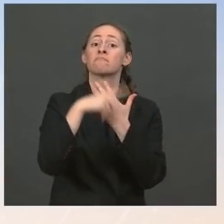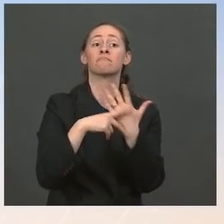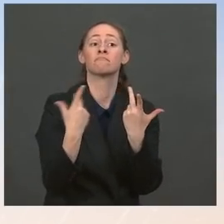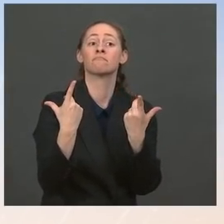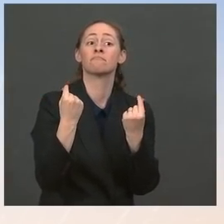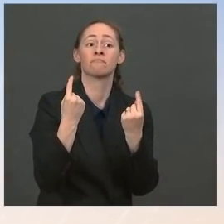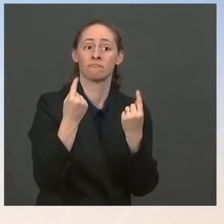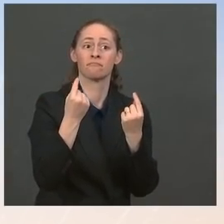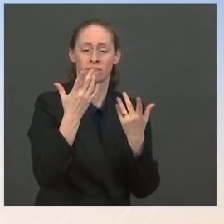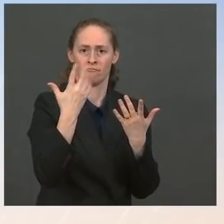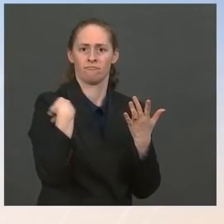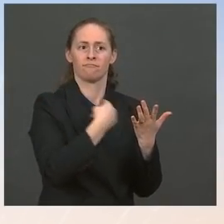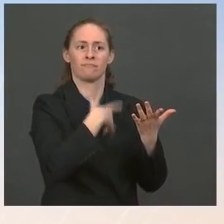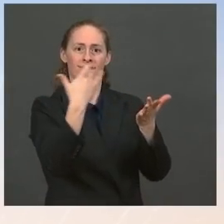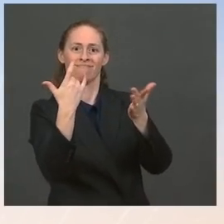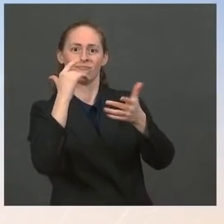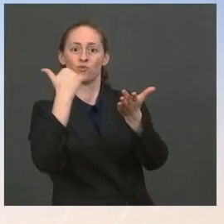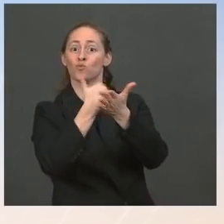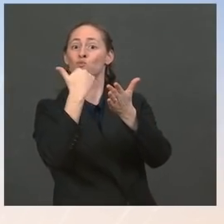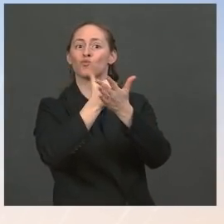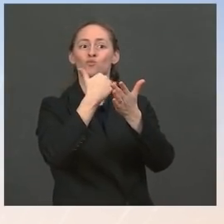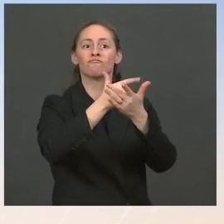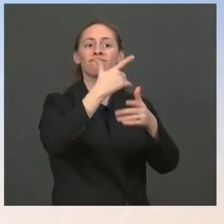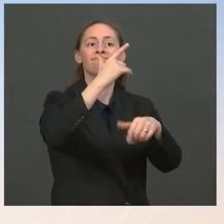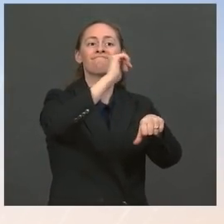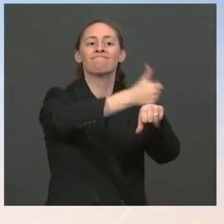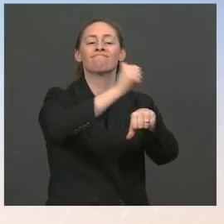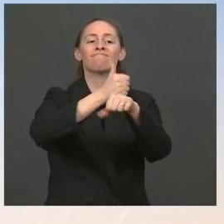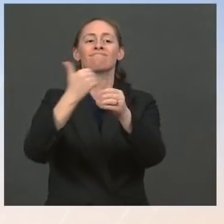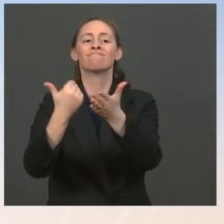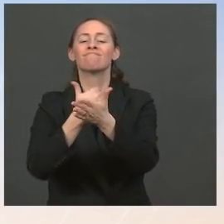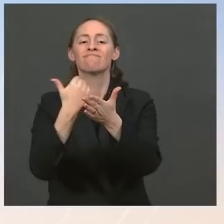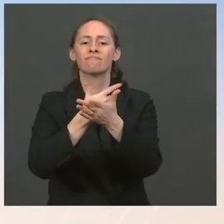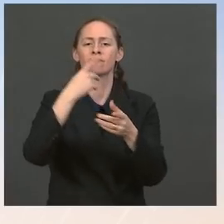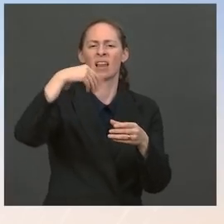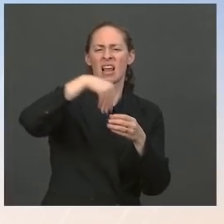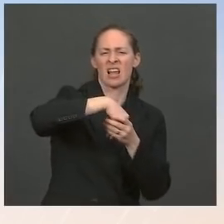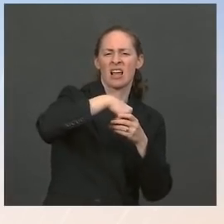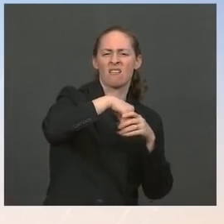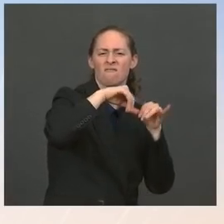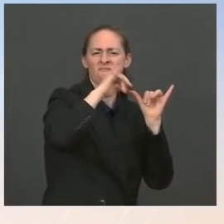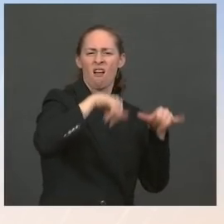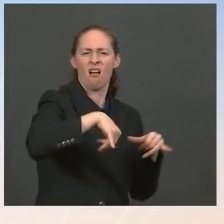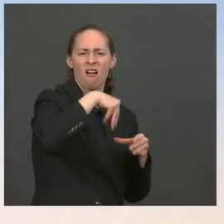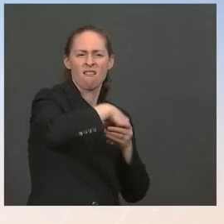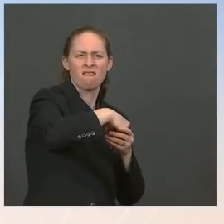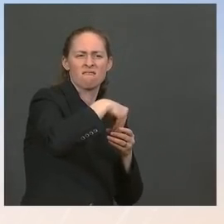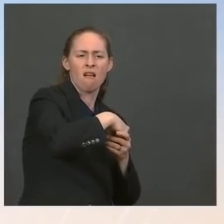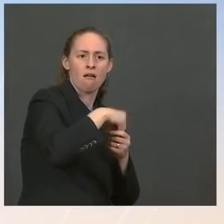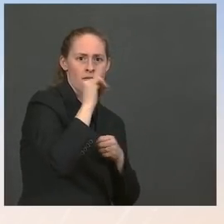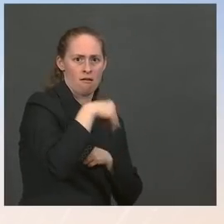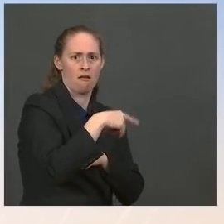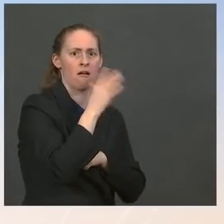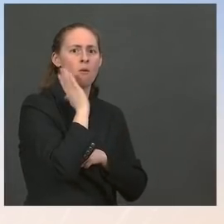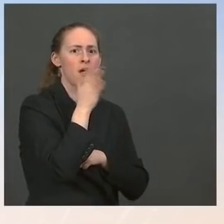So, with something like INFRA, RAISE, I think that sees more than a two-fold increase in the authorized funding.